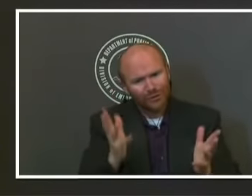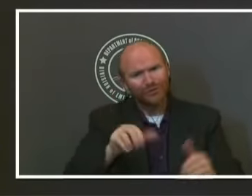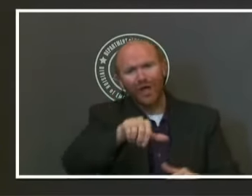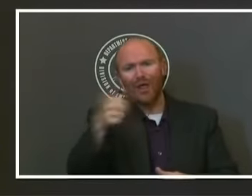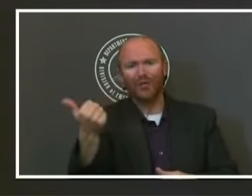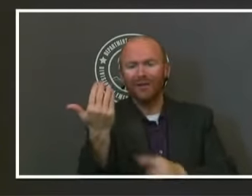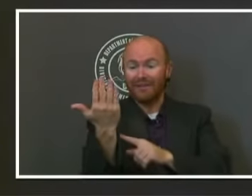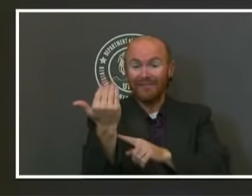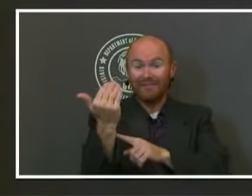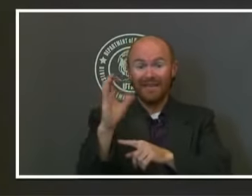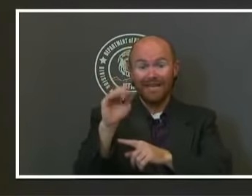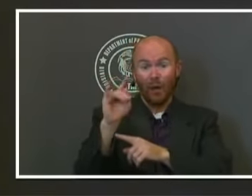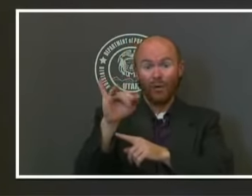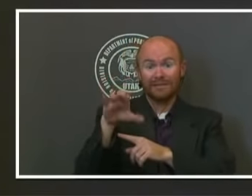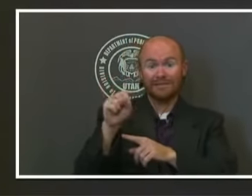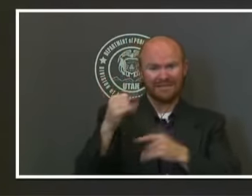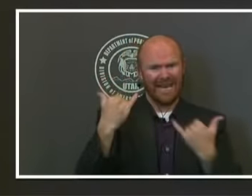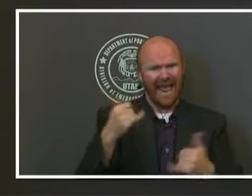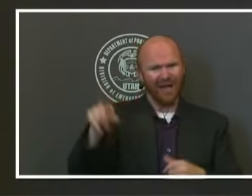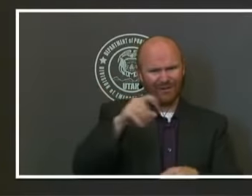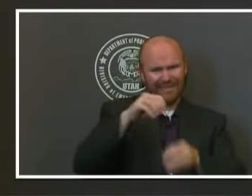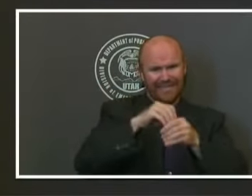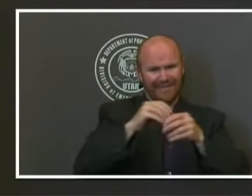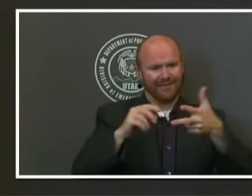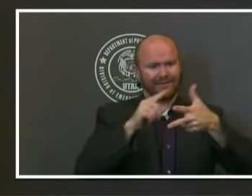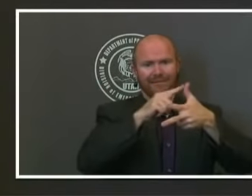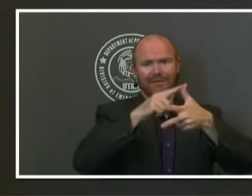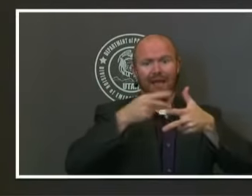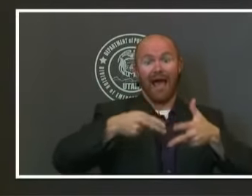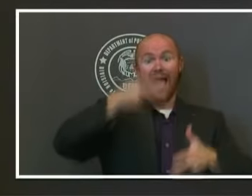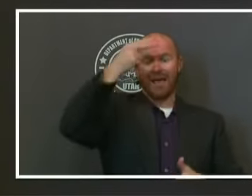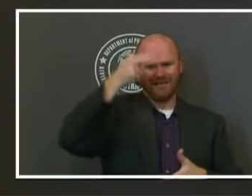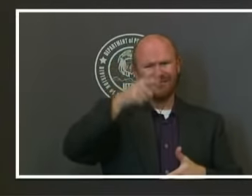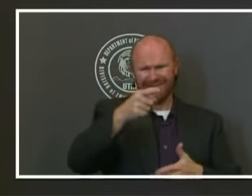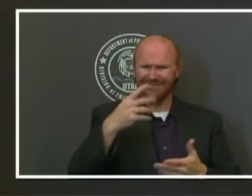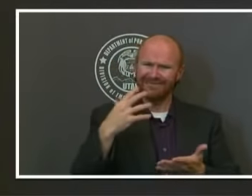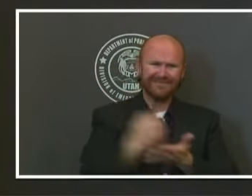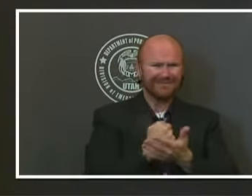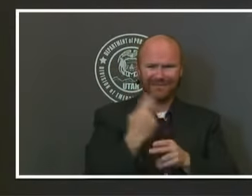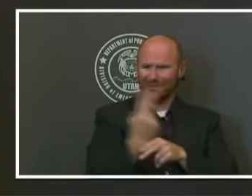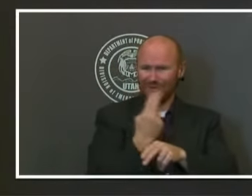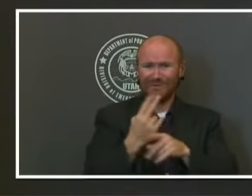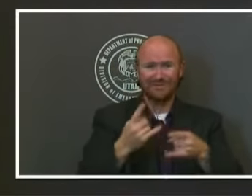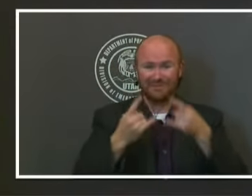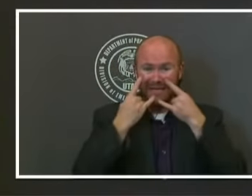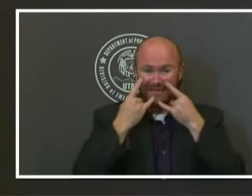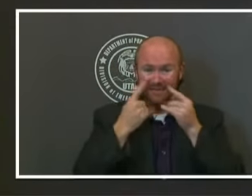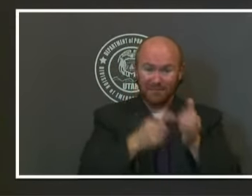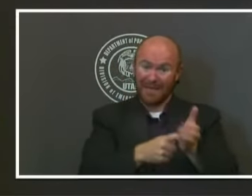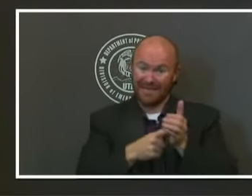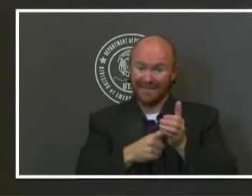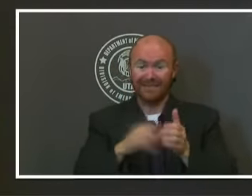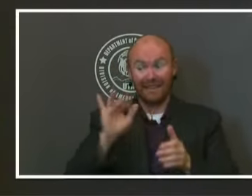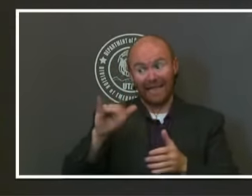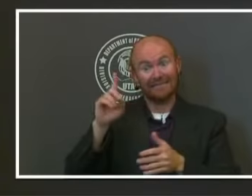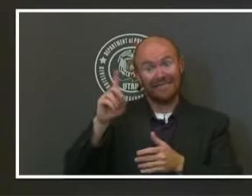into high to really take that lesson from you county that